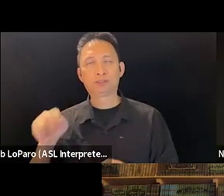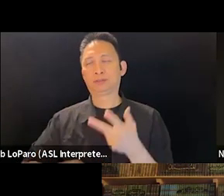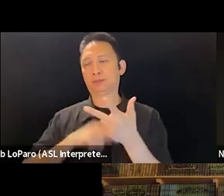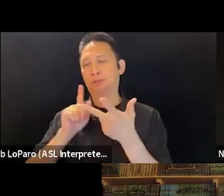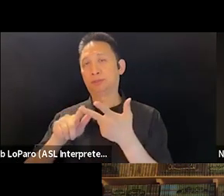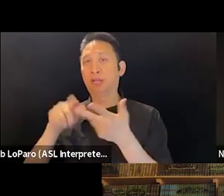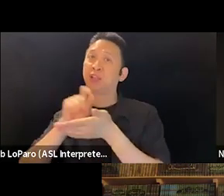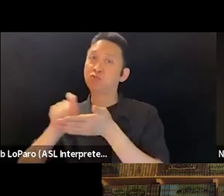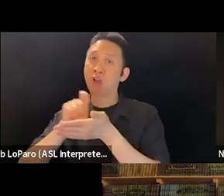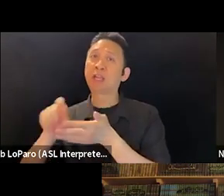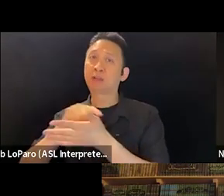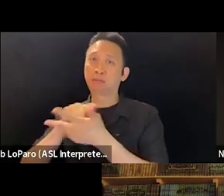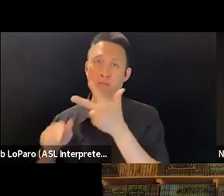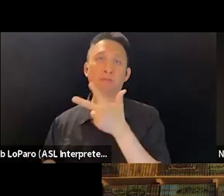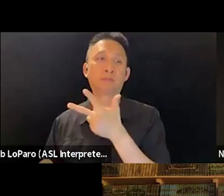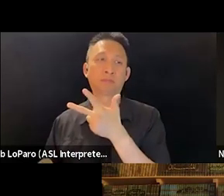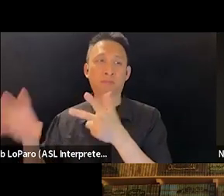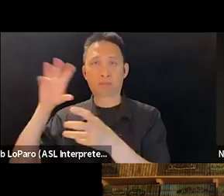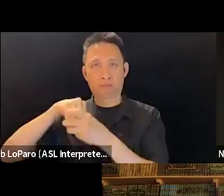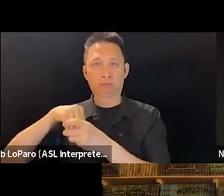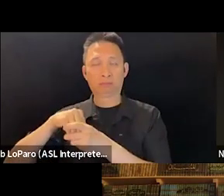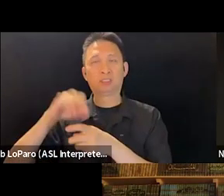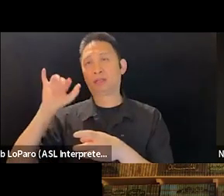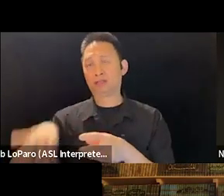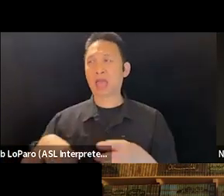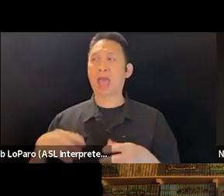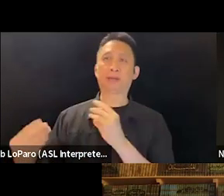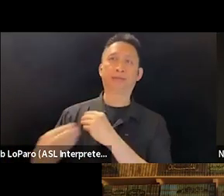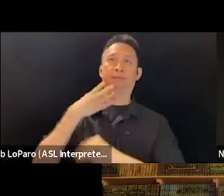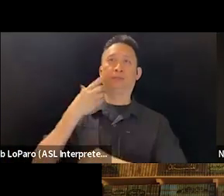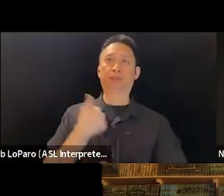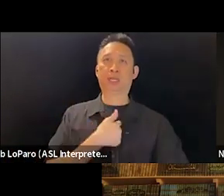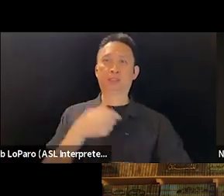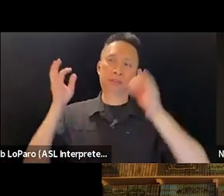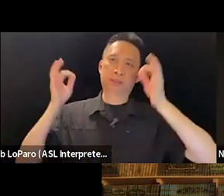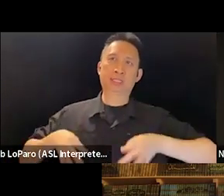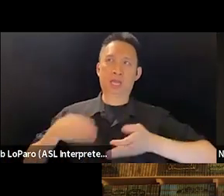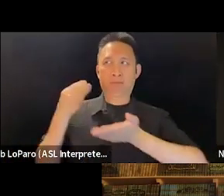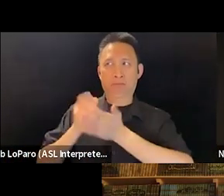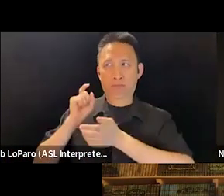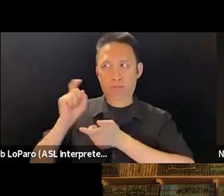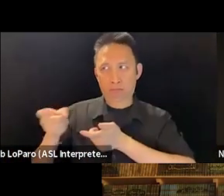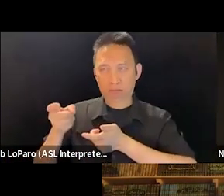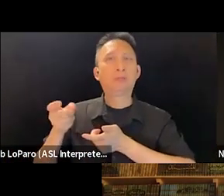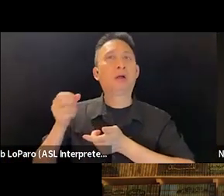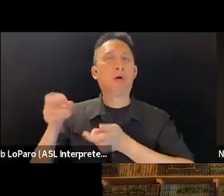And this is the way we are deciding to support or not to support. So now not being any more broadcaster,